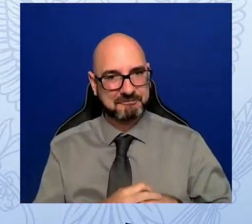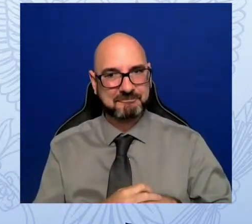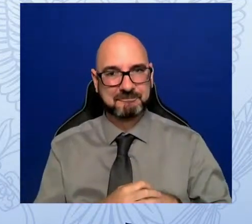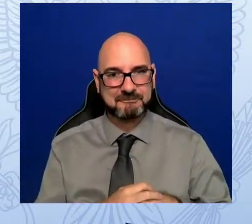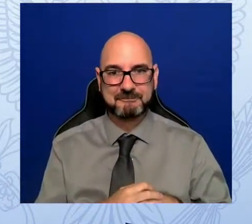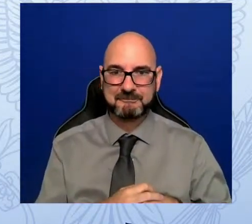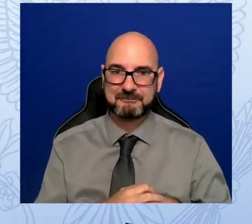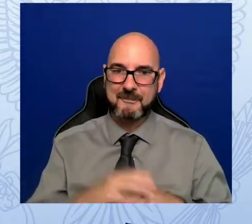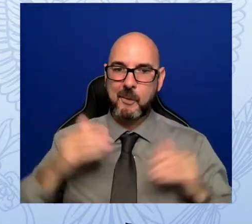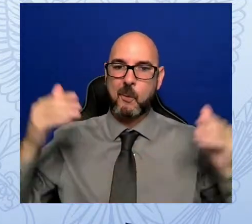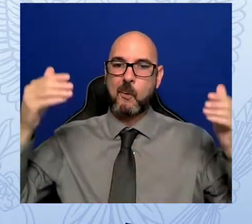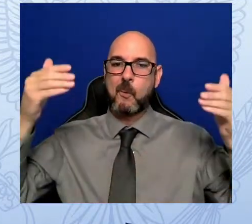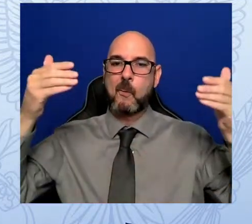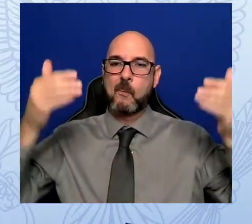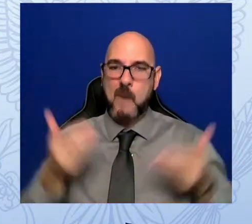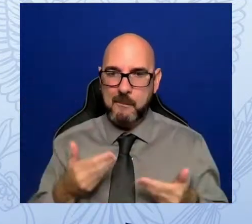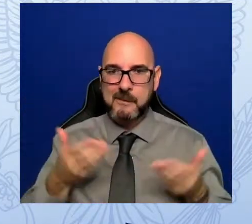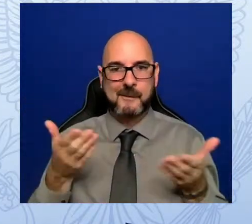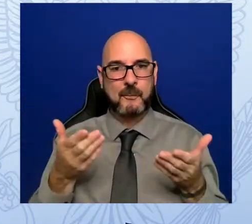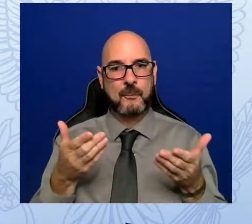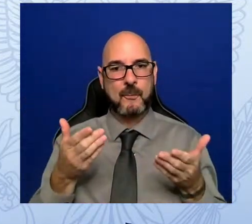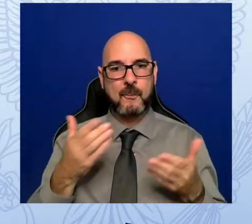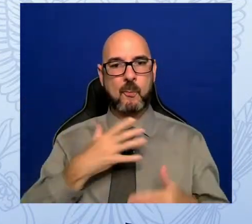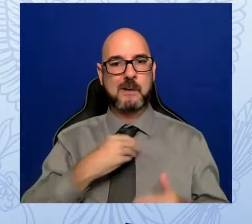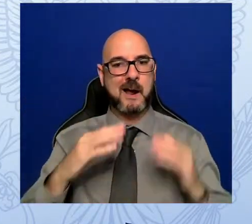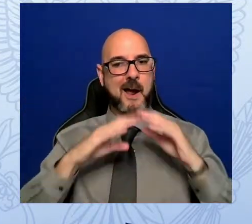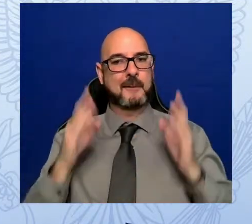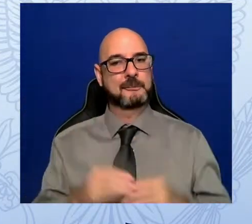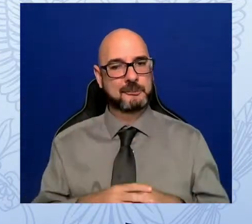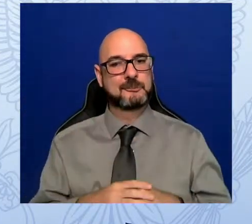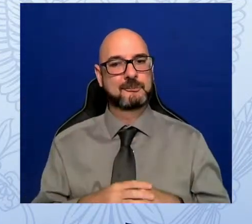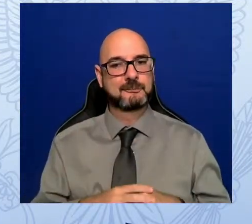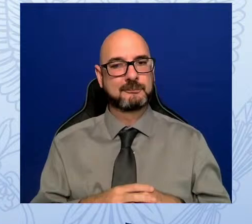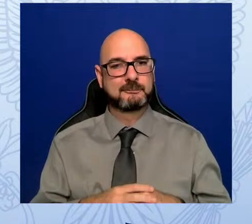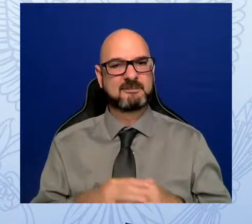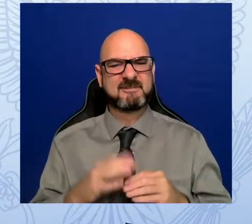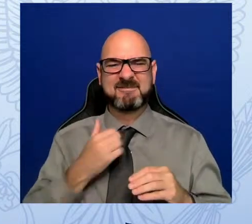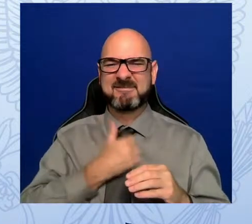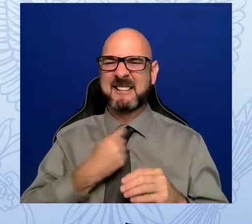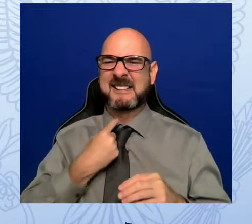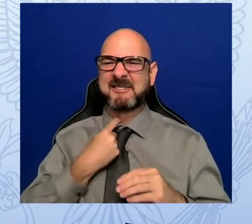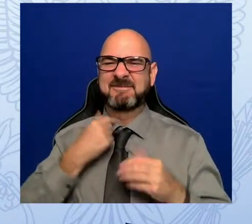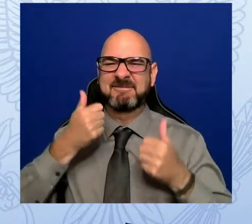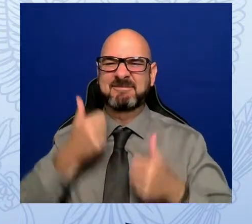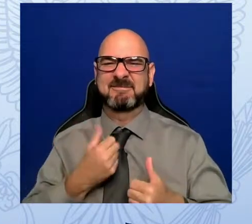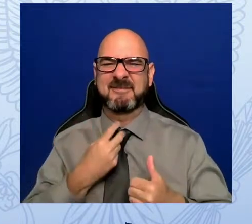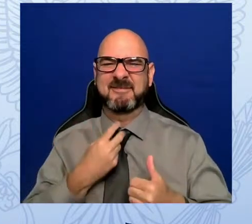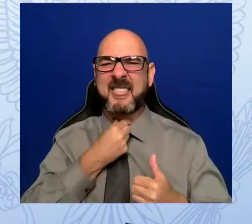I'm so excited to see all of you here this morning. You know, normally I love a good workout